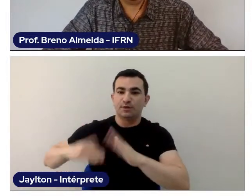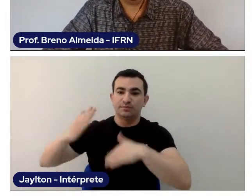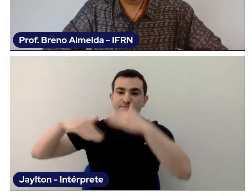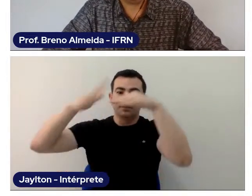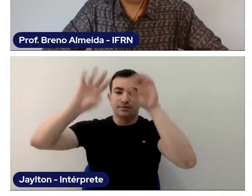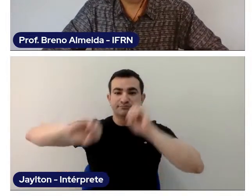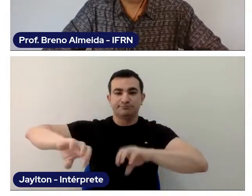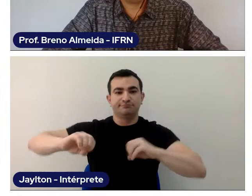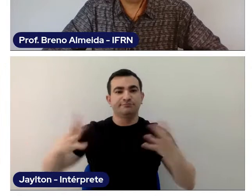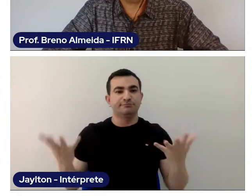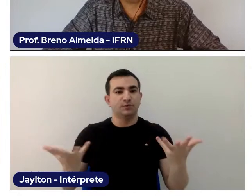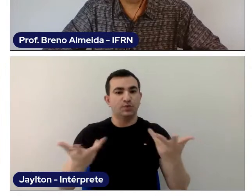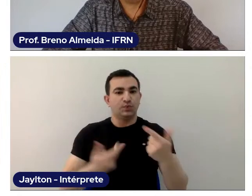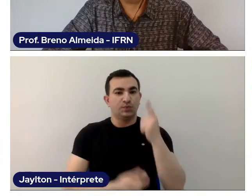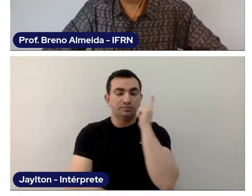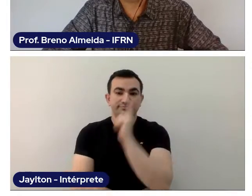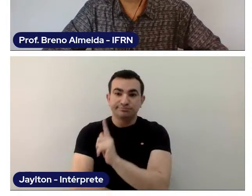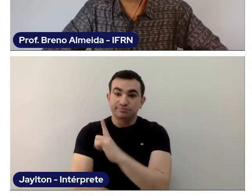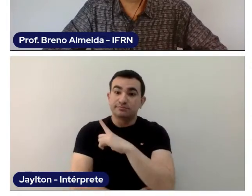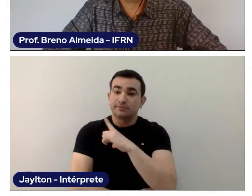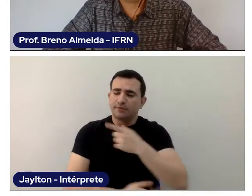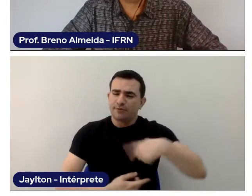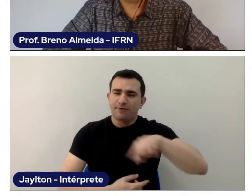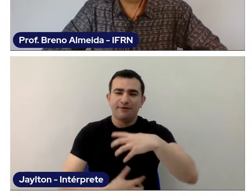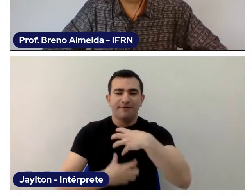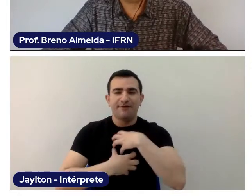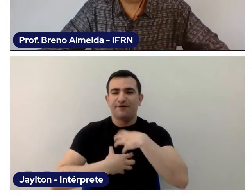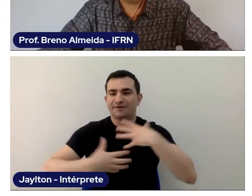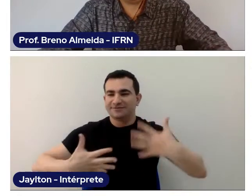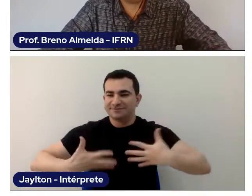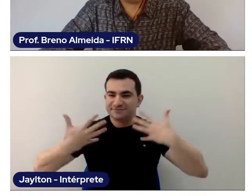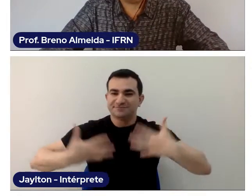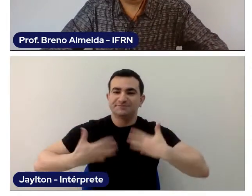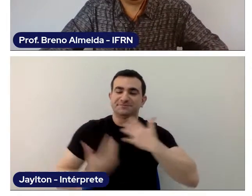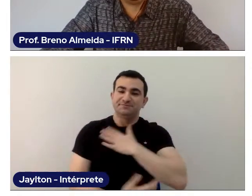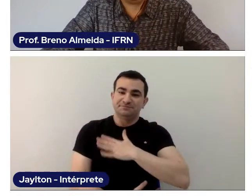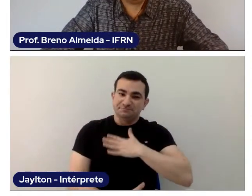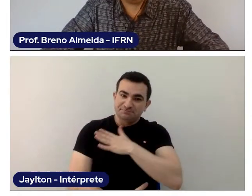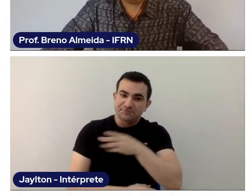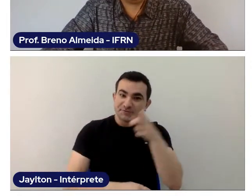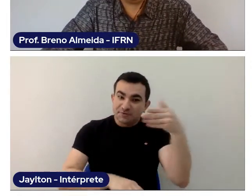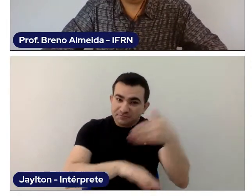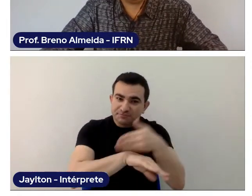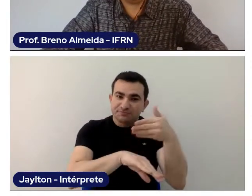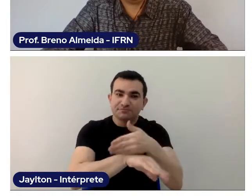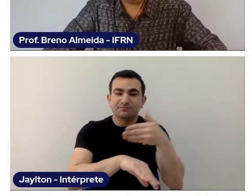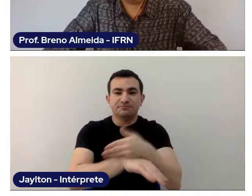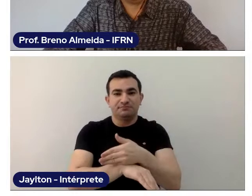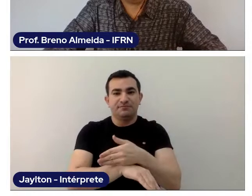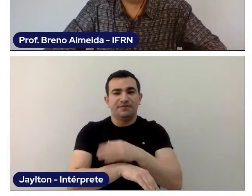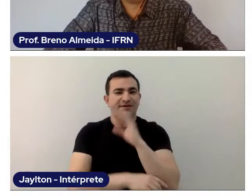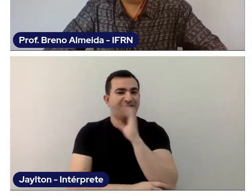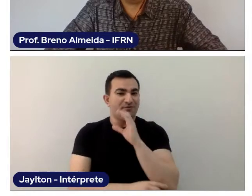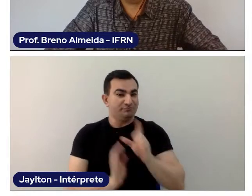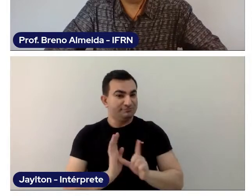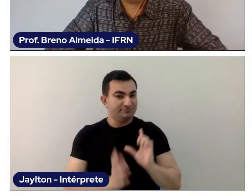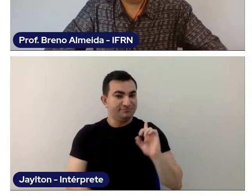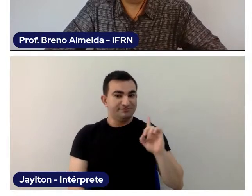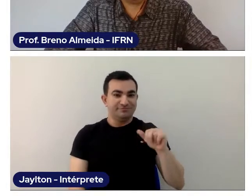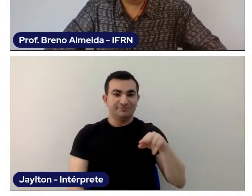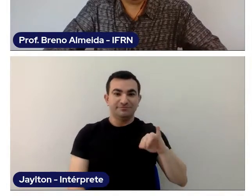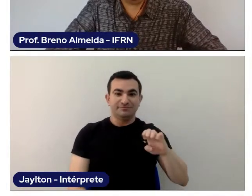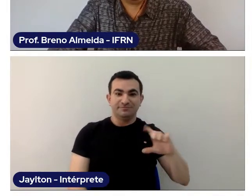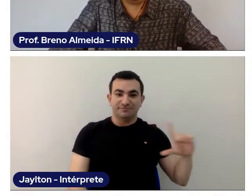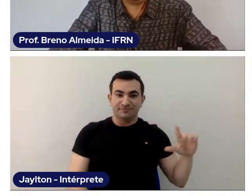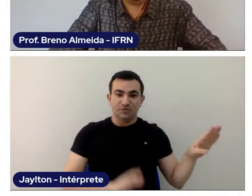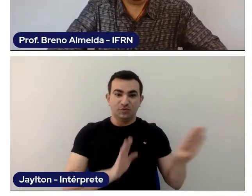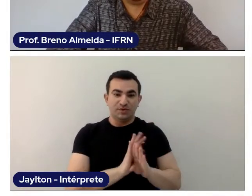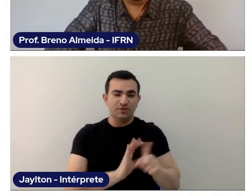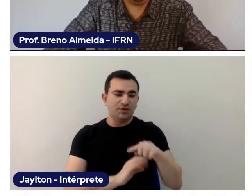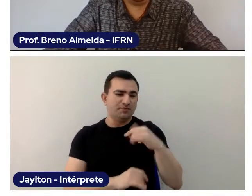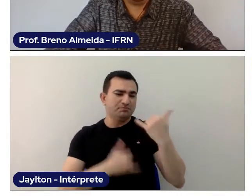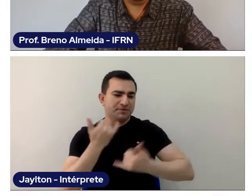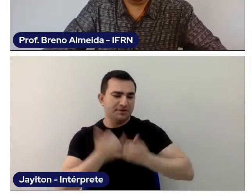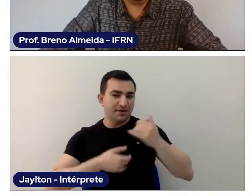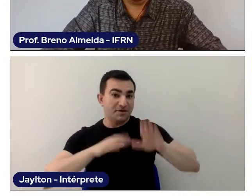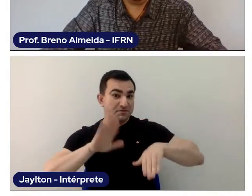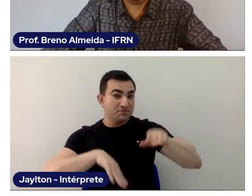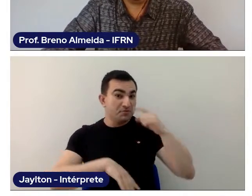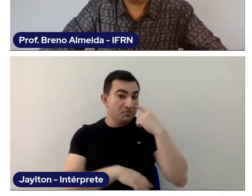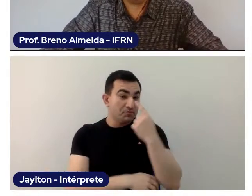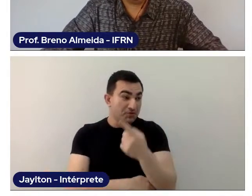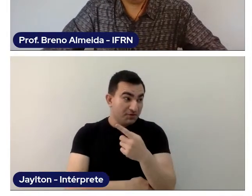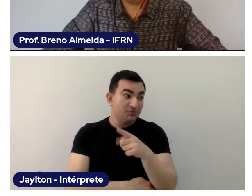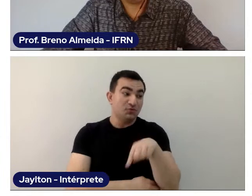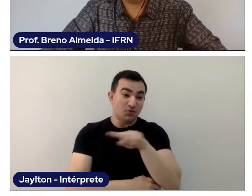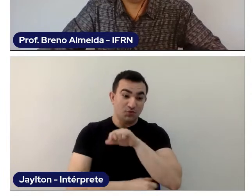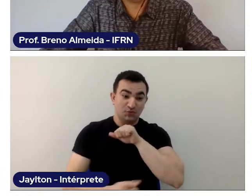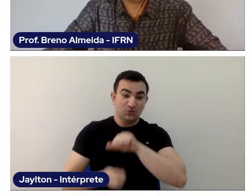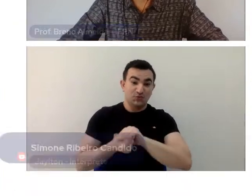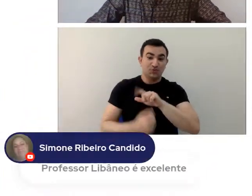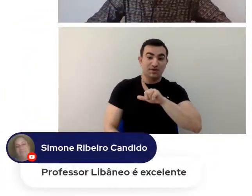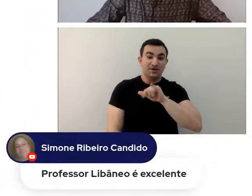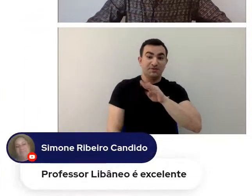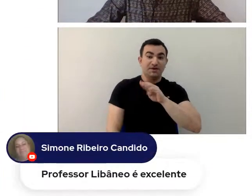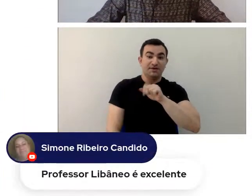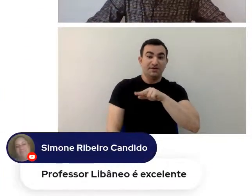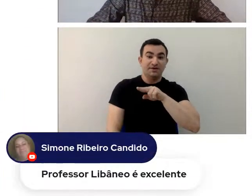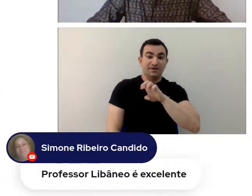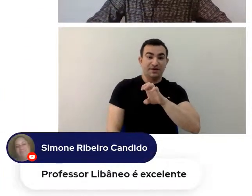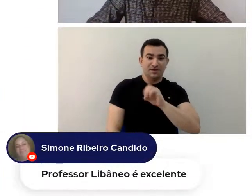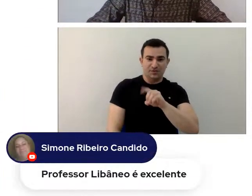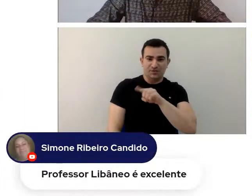We are very happy to receive you here today. We always say to our students "look, we will be with Libâneo here, you guys are reading him right now, his texts are always with you, we